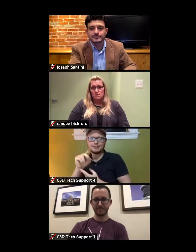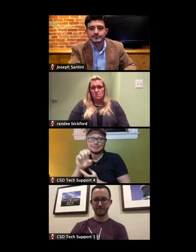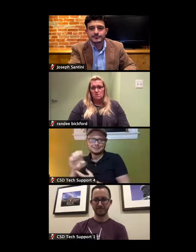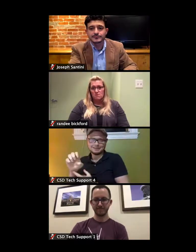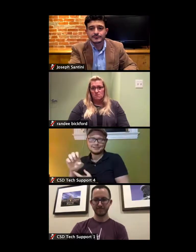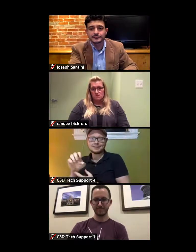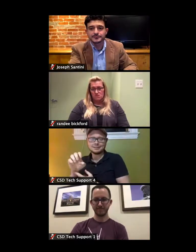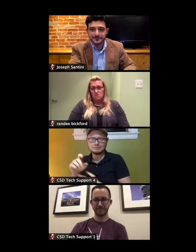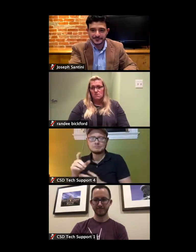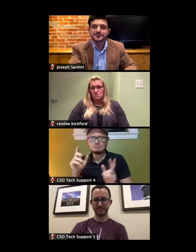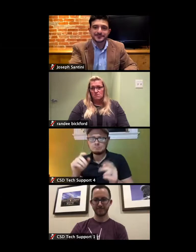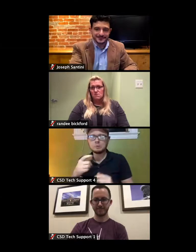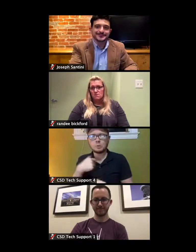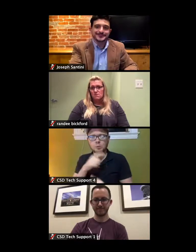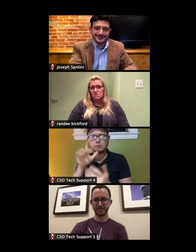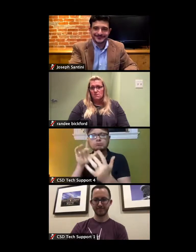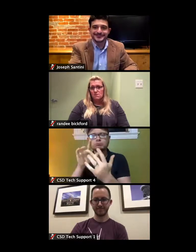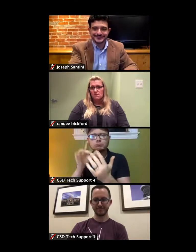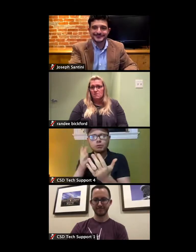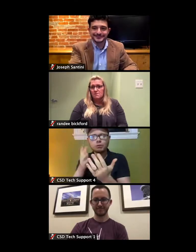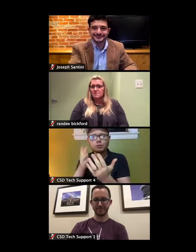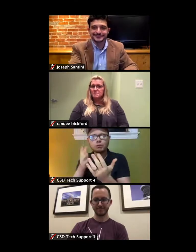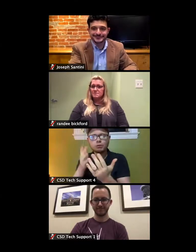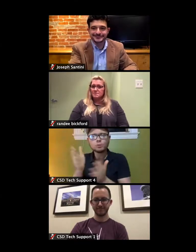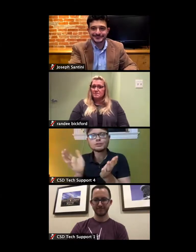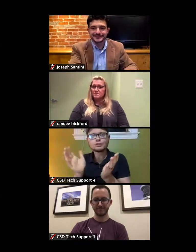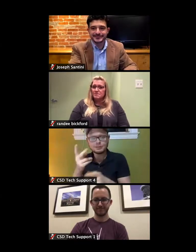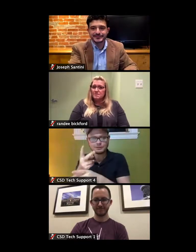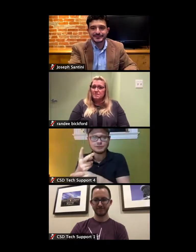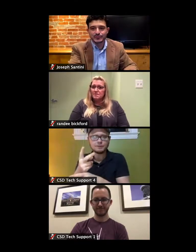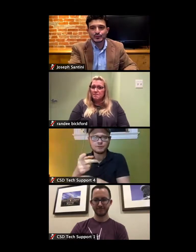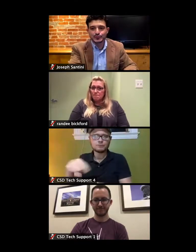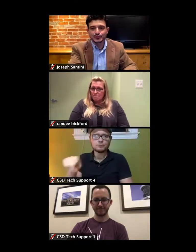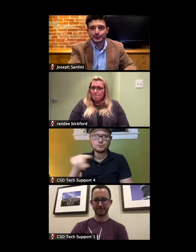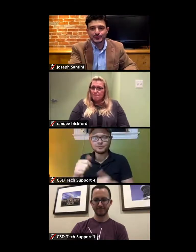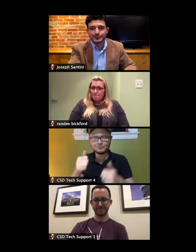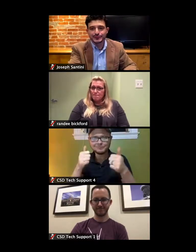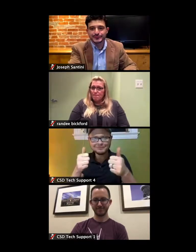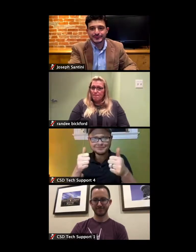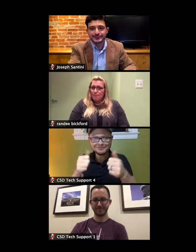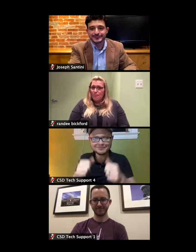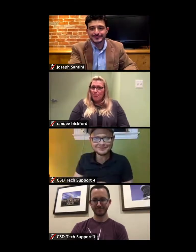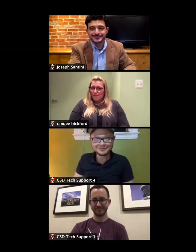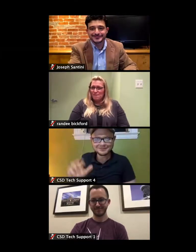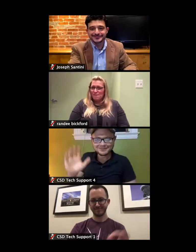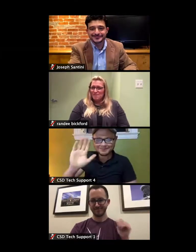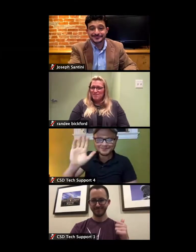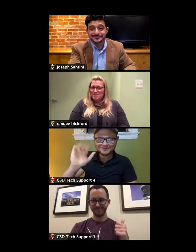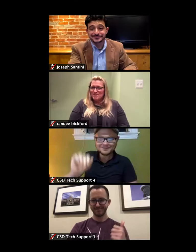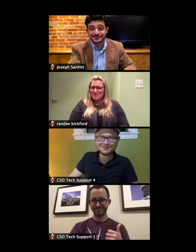(murmur) presentation and you should be able to see both the presenters and the PowerPoint, thanks y'all.